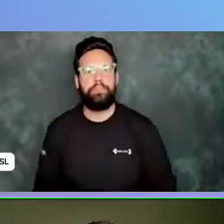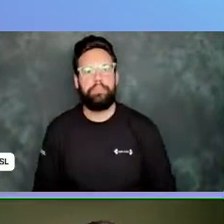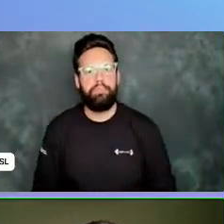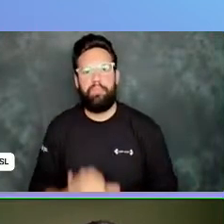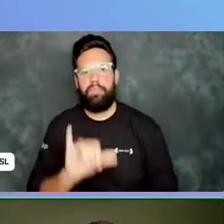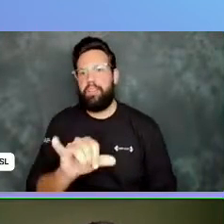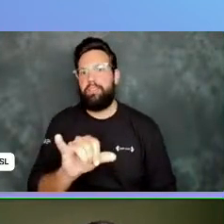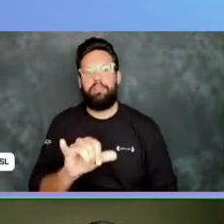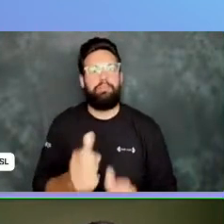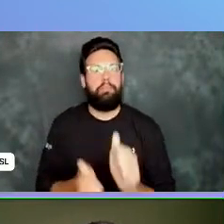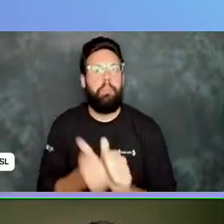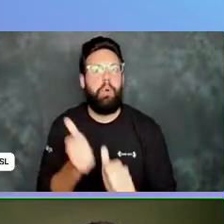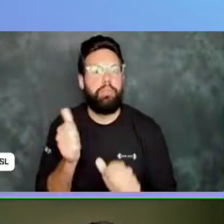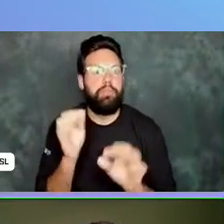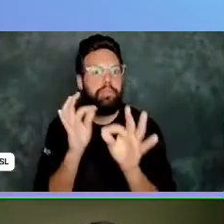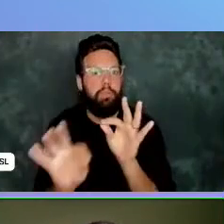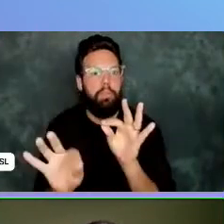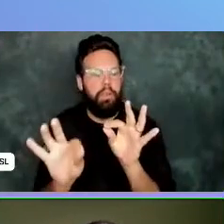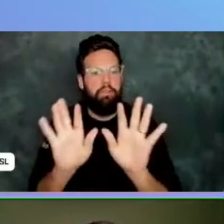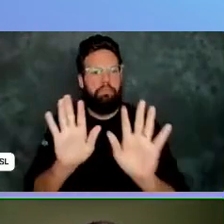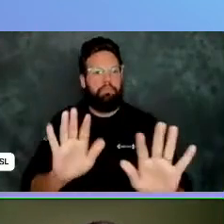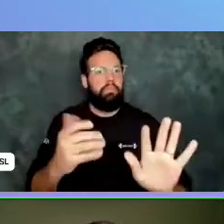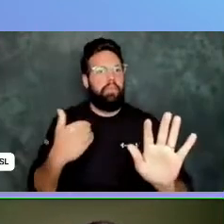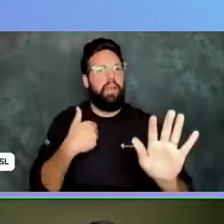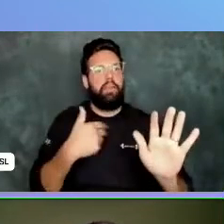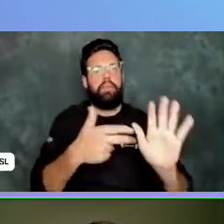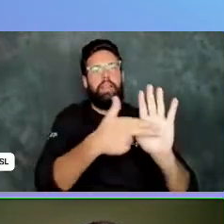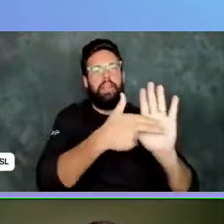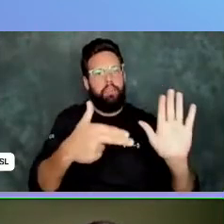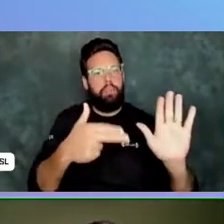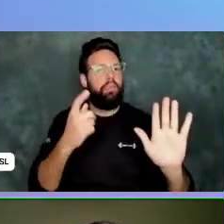what that looks like in code. So this is the simplest form